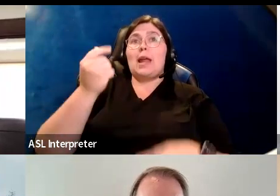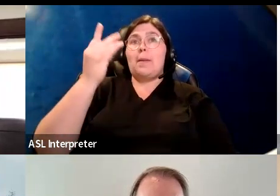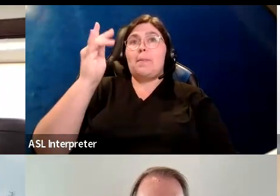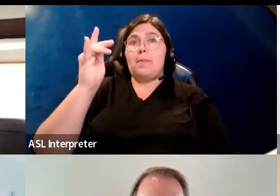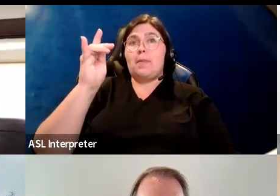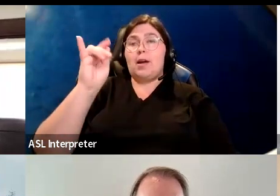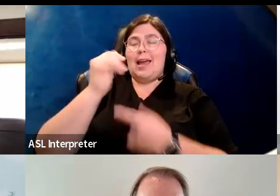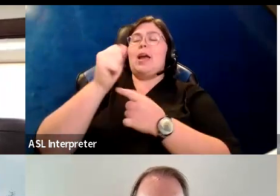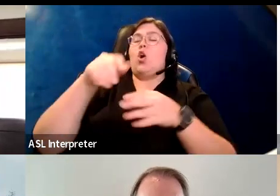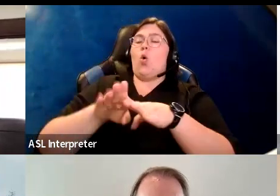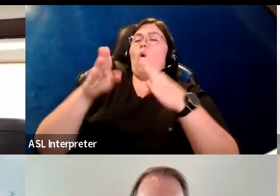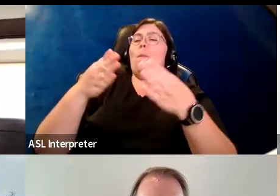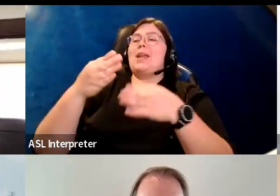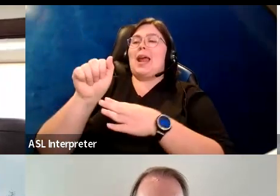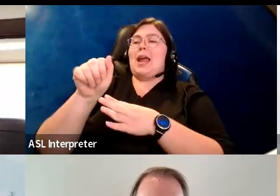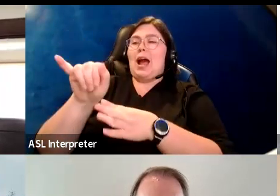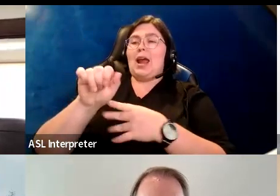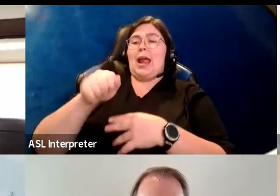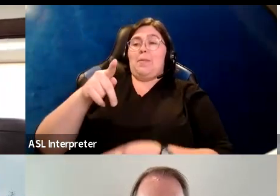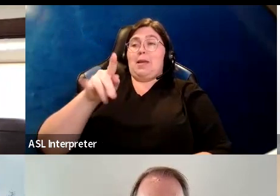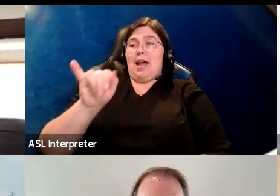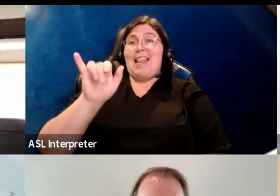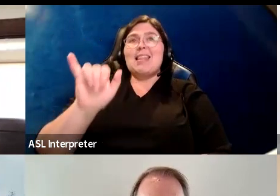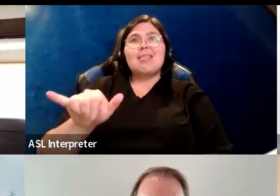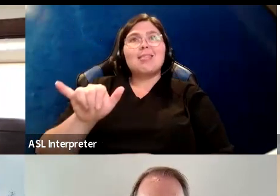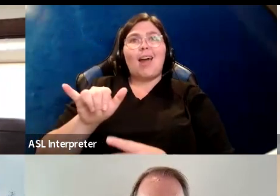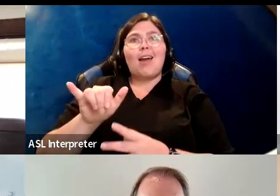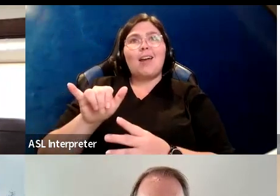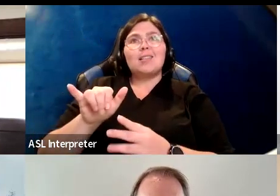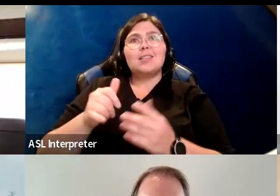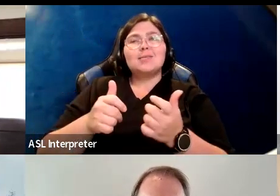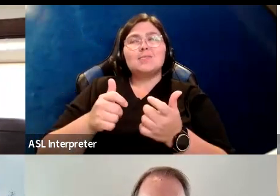one in terms of getting consistent responses